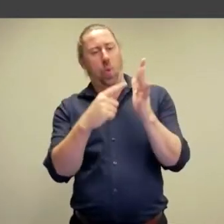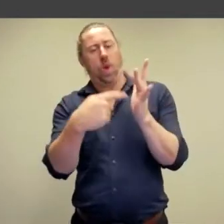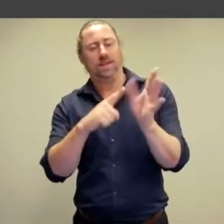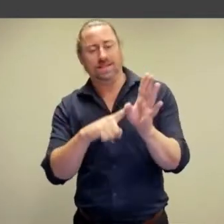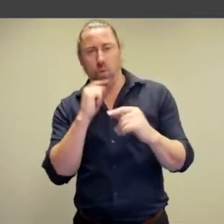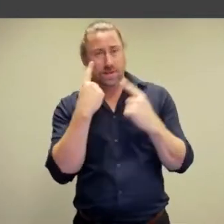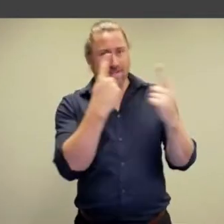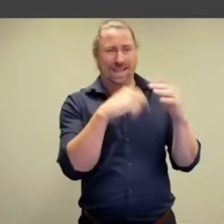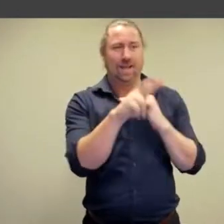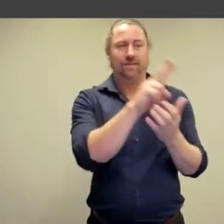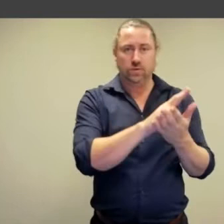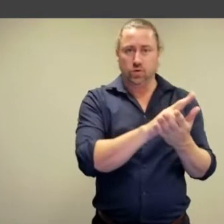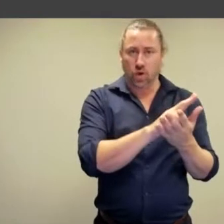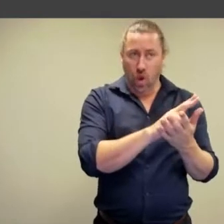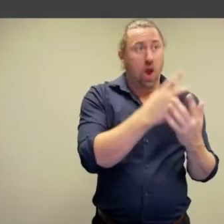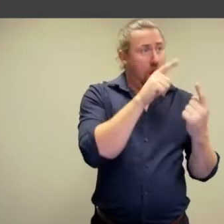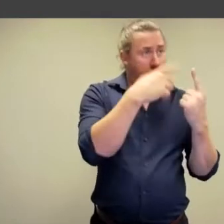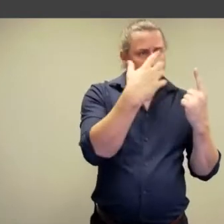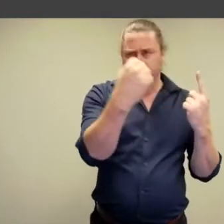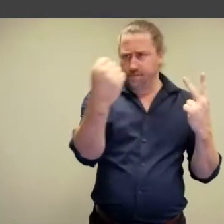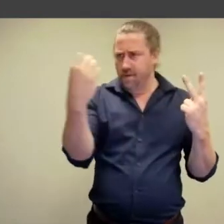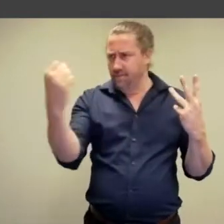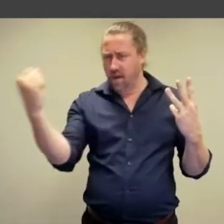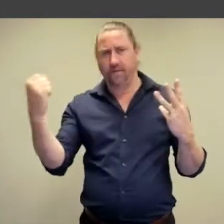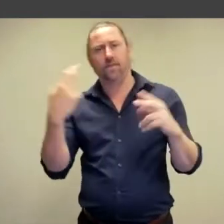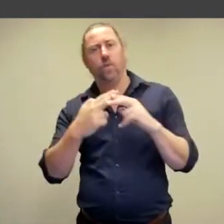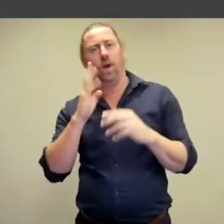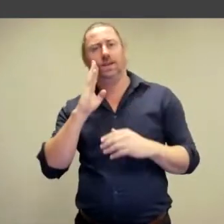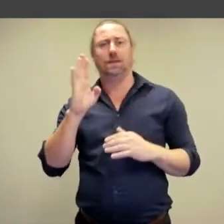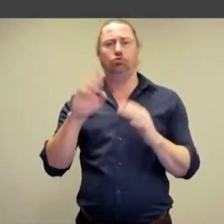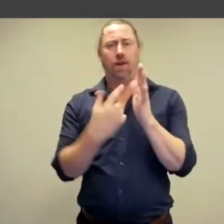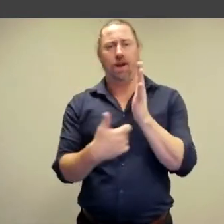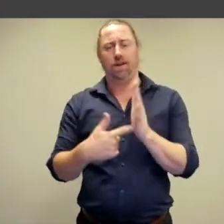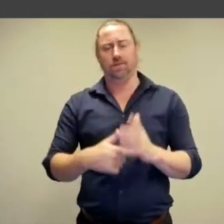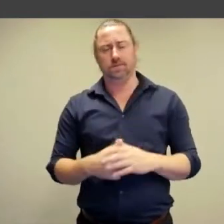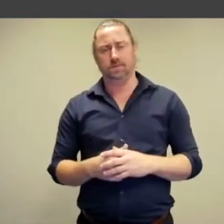and where we see them elsewhere in contemporary art.